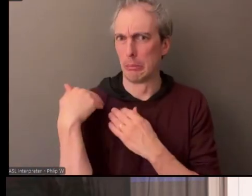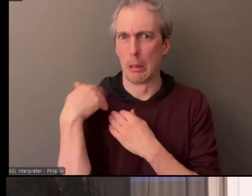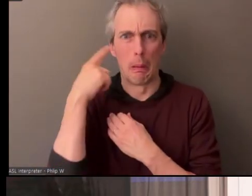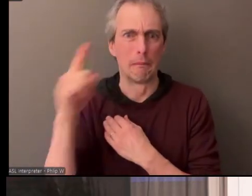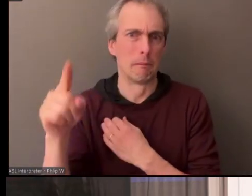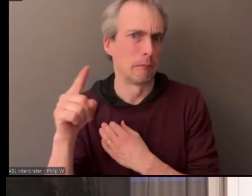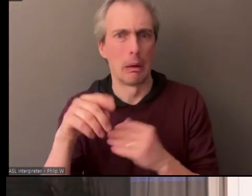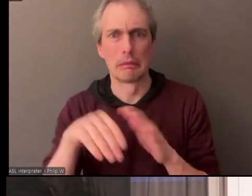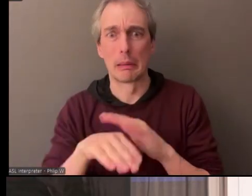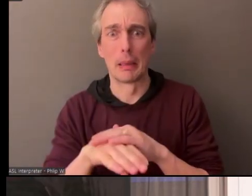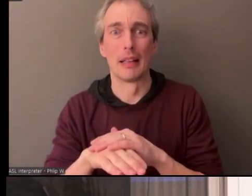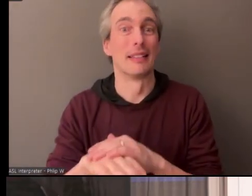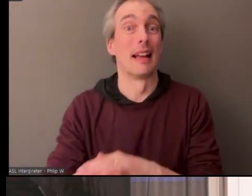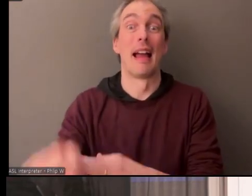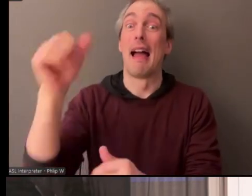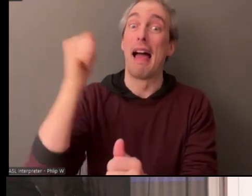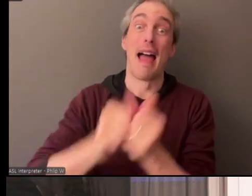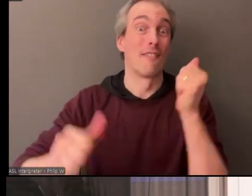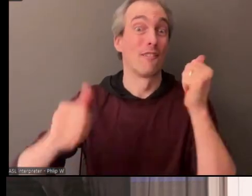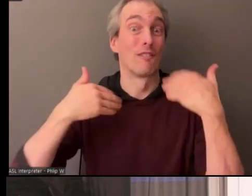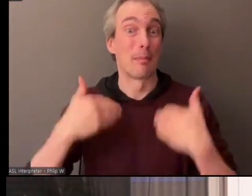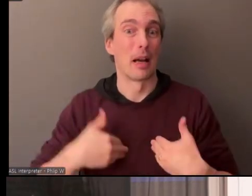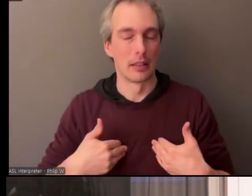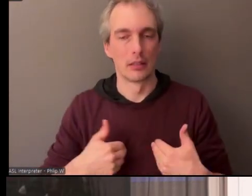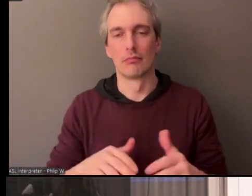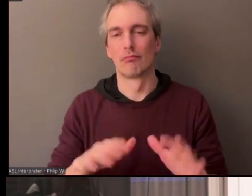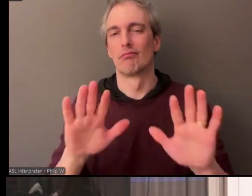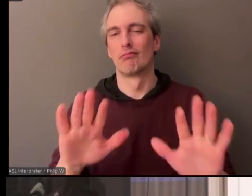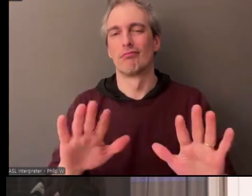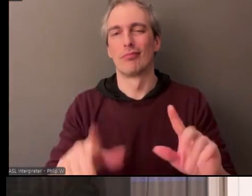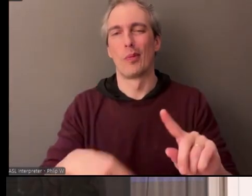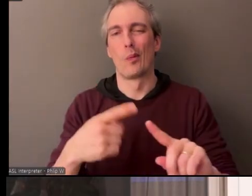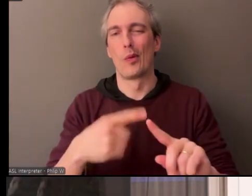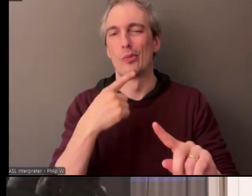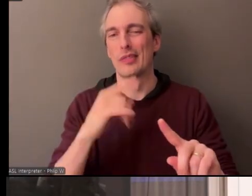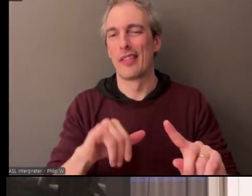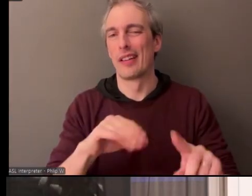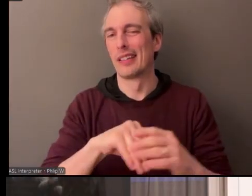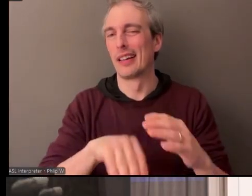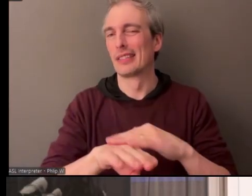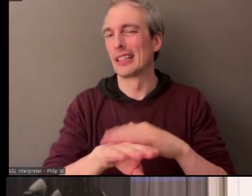When we say that in the accessibility space -- or to any room -- about anything